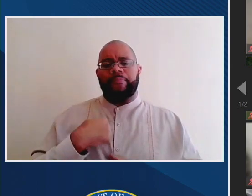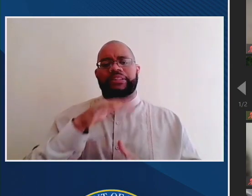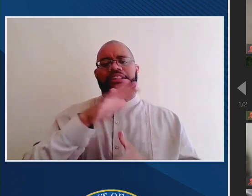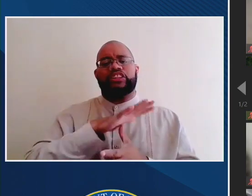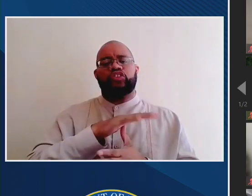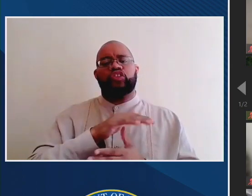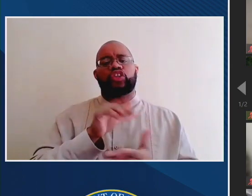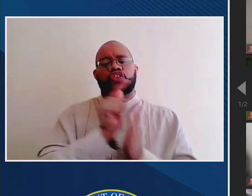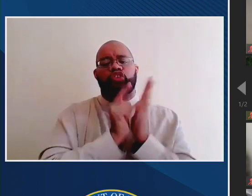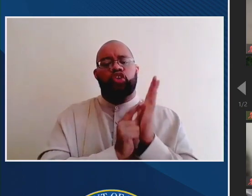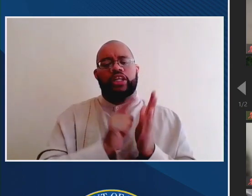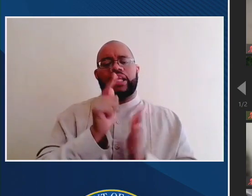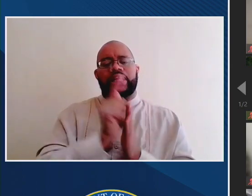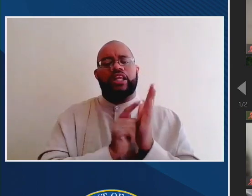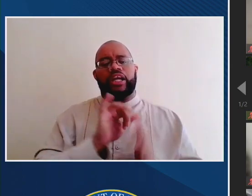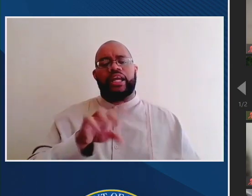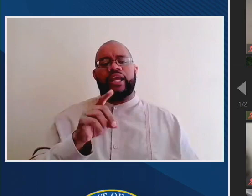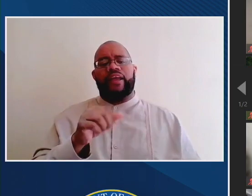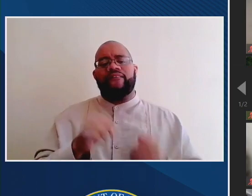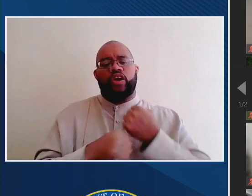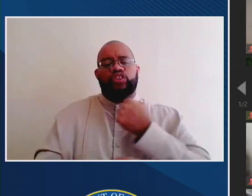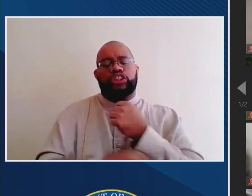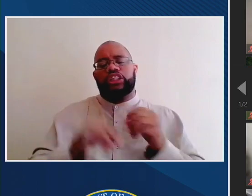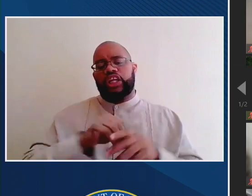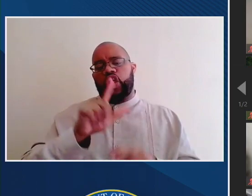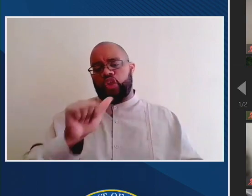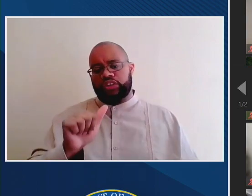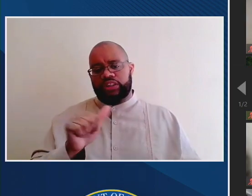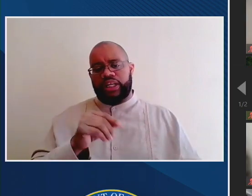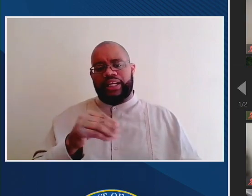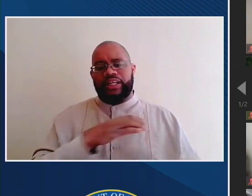Foundation of Los Angeles and also of counsel at the National Consumer Law Center.